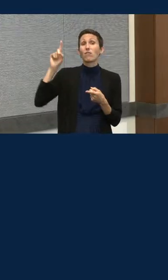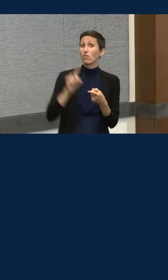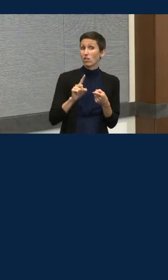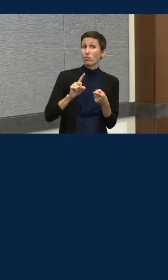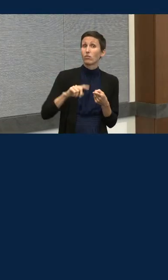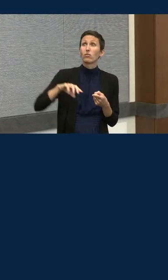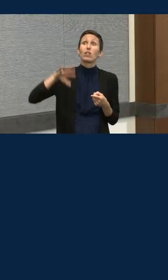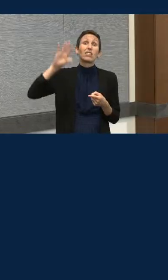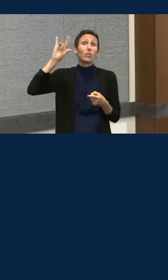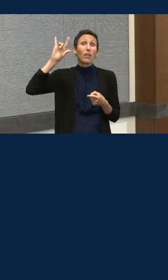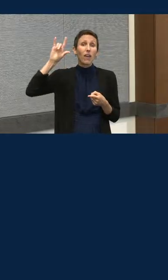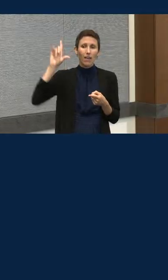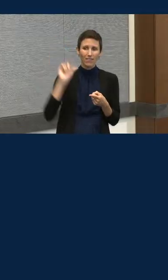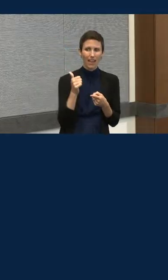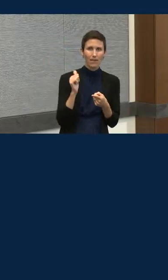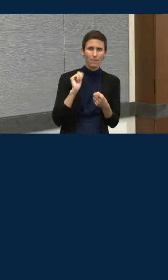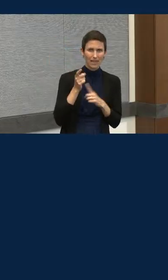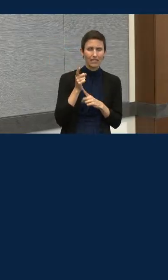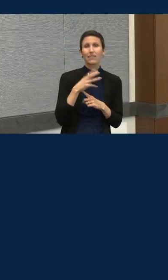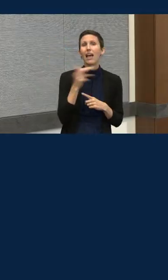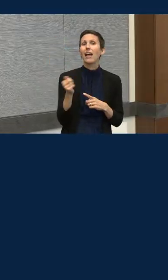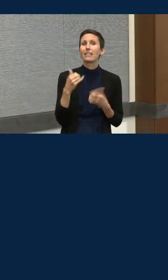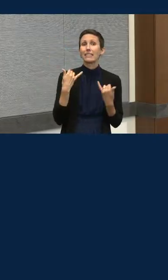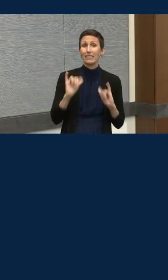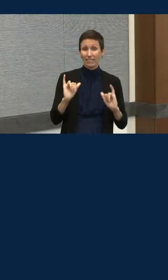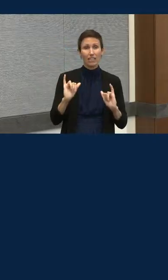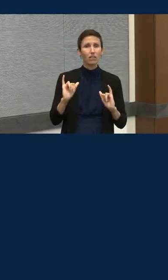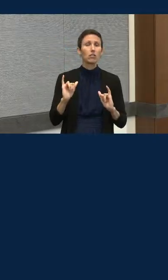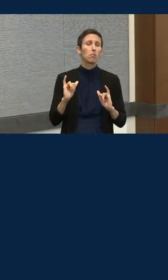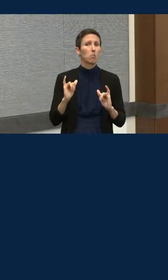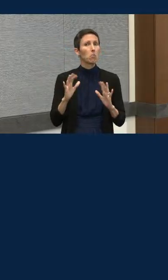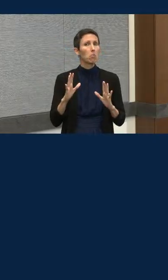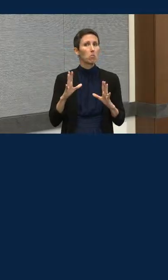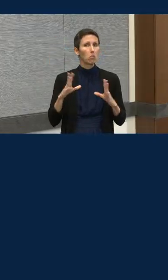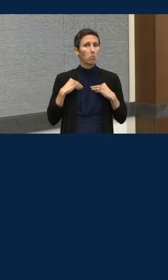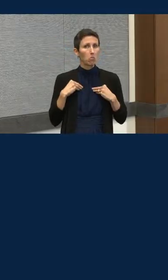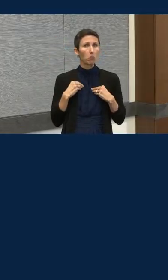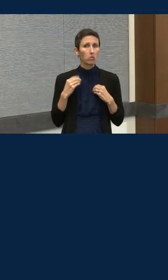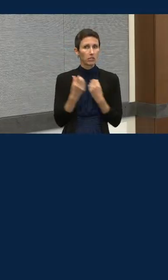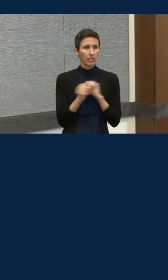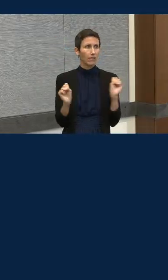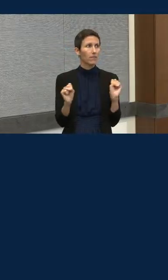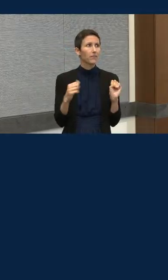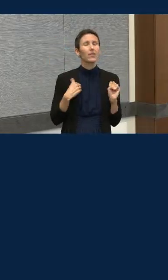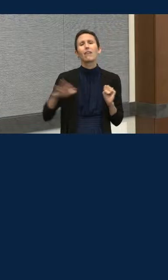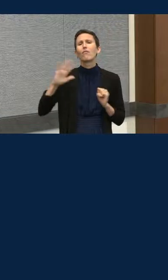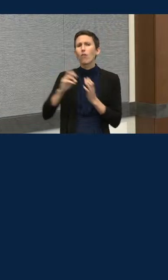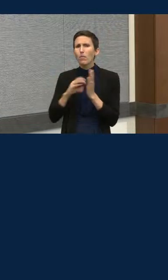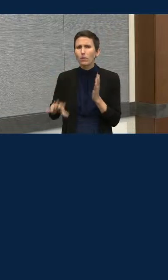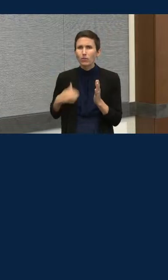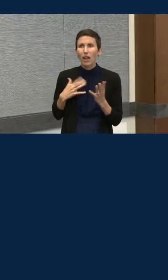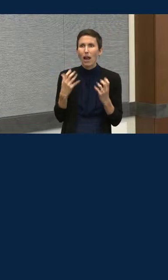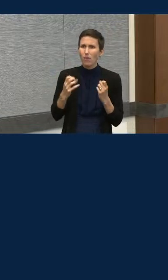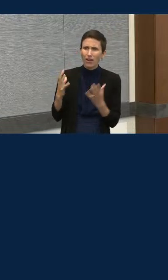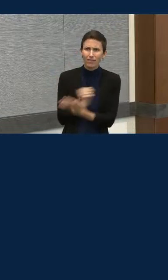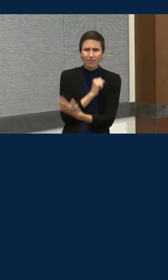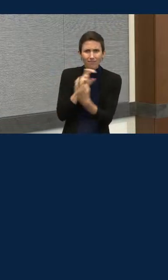from 25 to 10 minutes and it's adequately safe. I have a